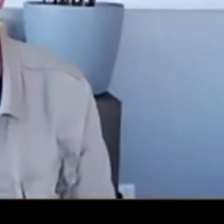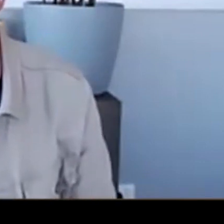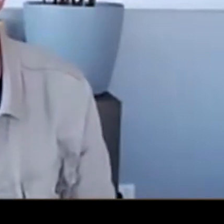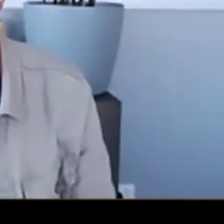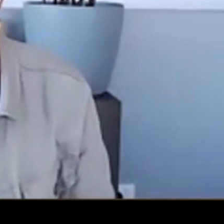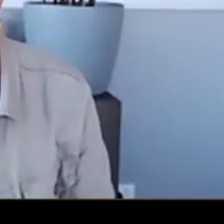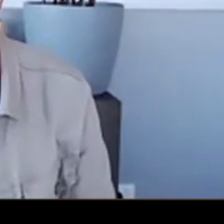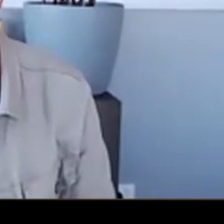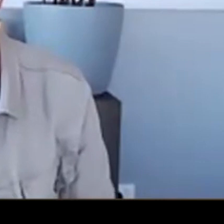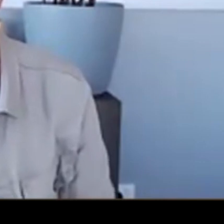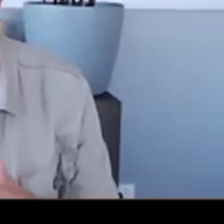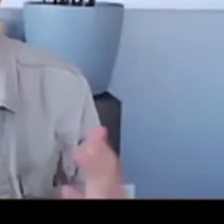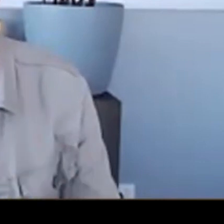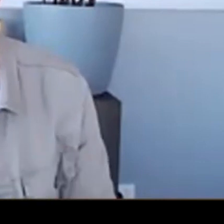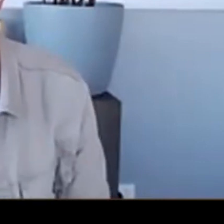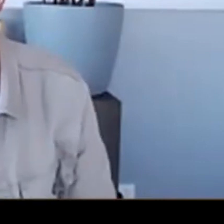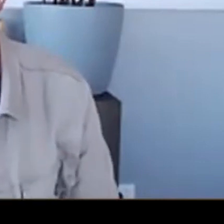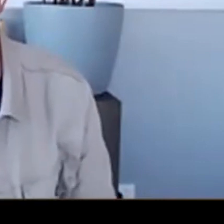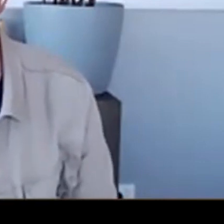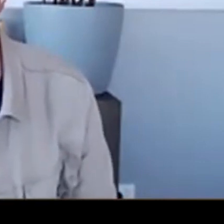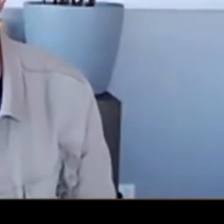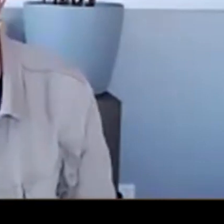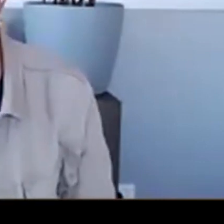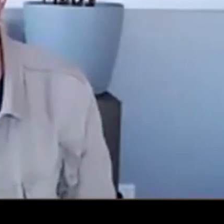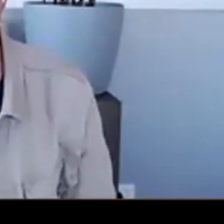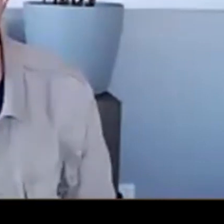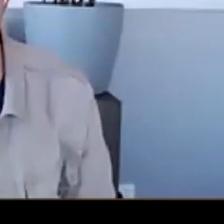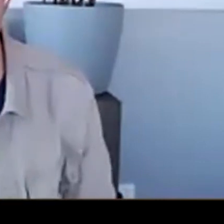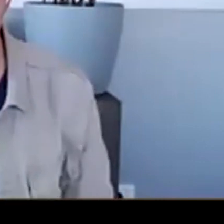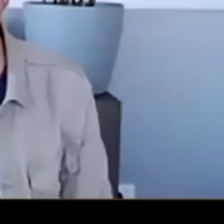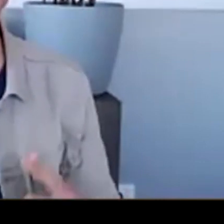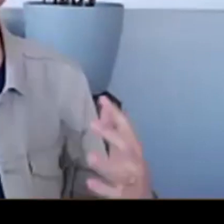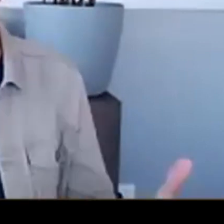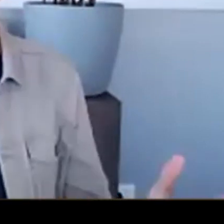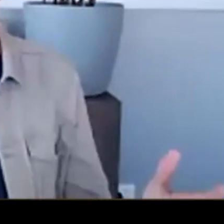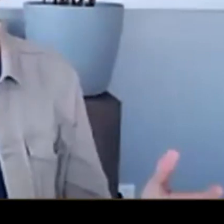with disability bring. So we acknowledge those people who've come before us. Today's conversation